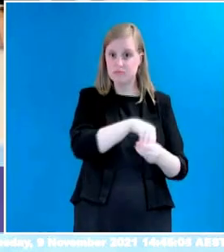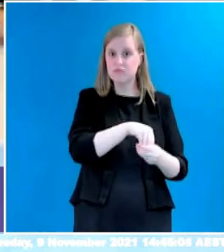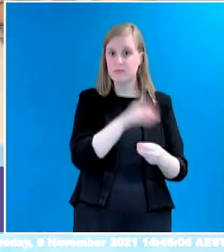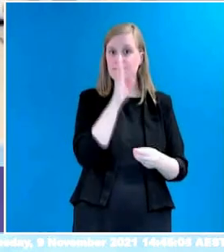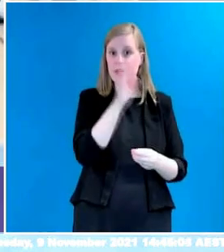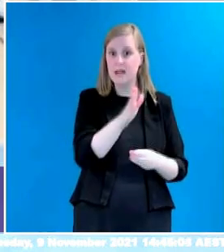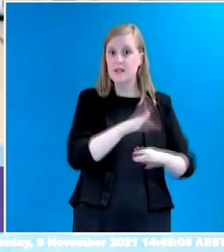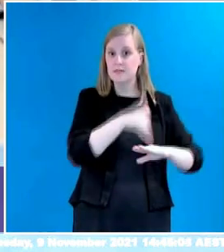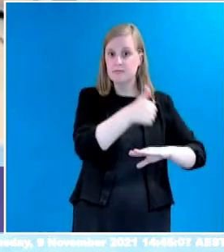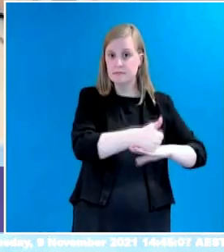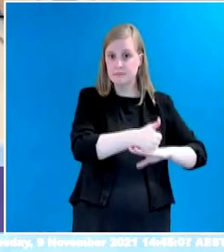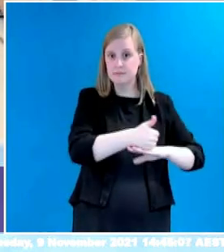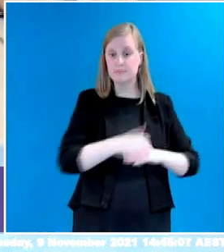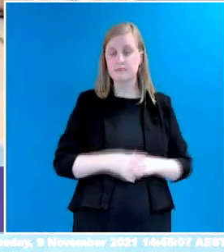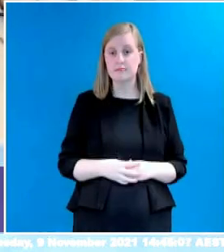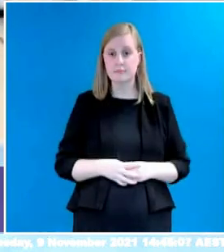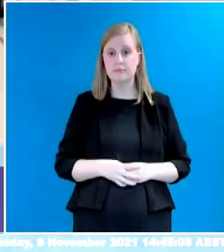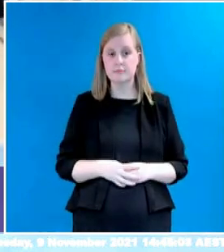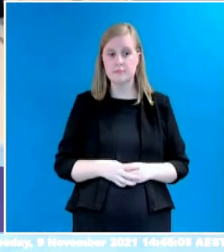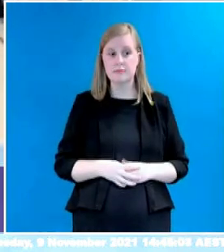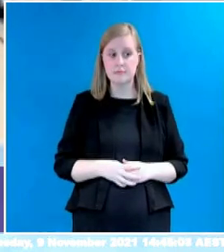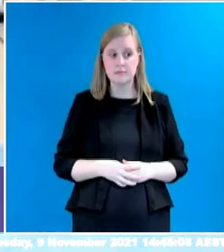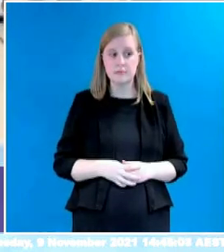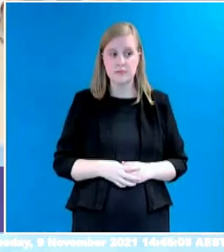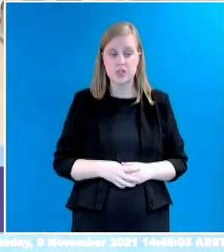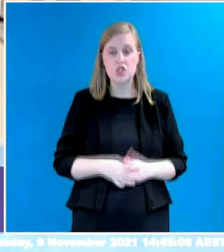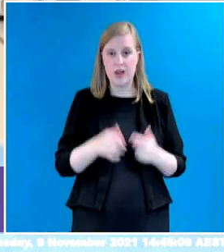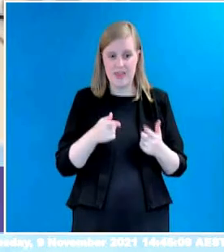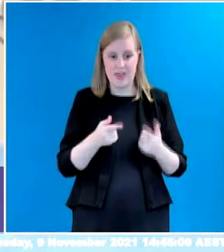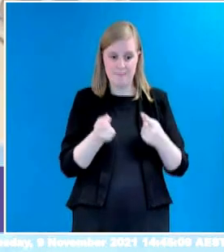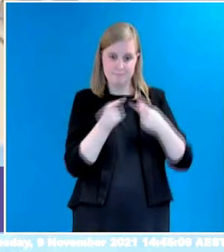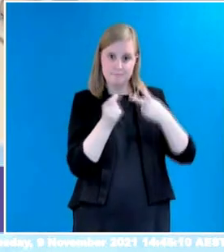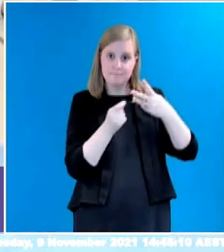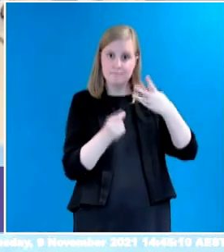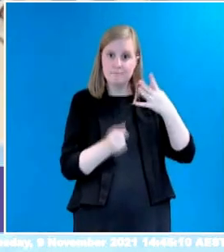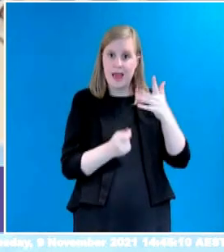So they are some examples of immediately realisable rights.